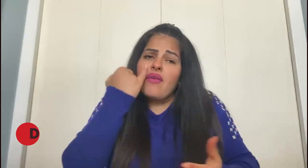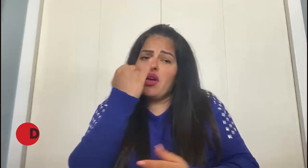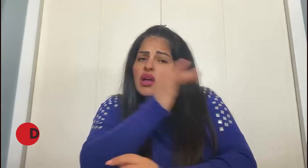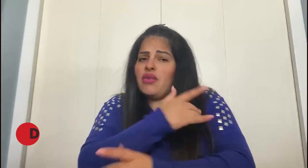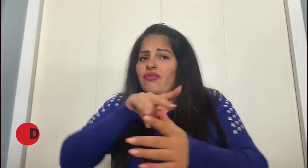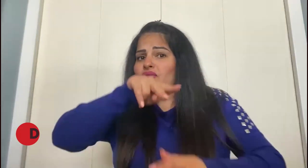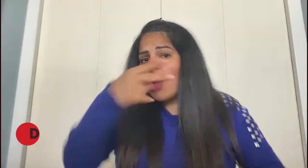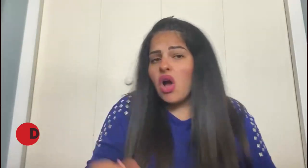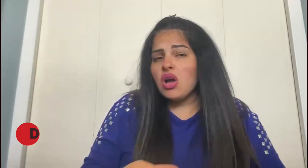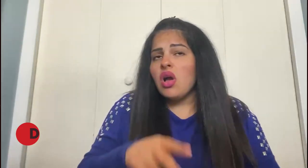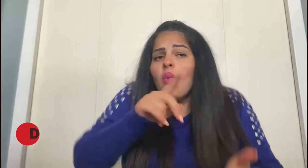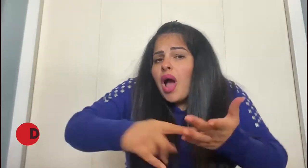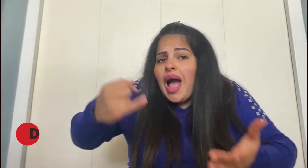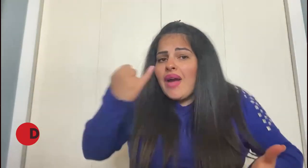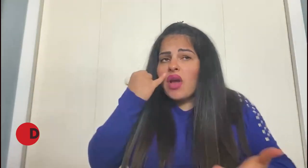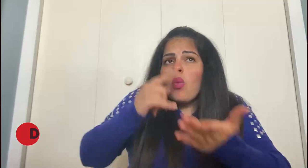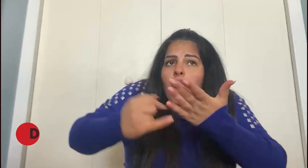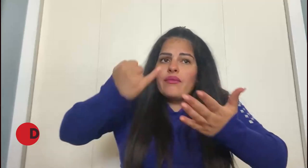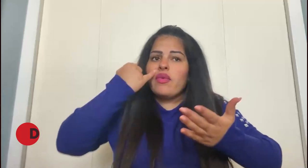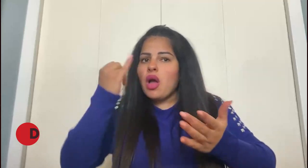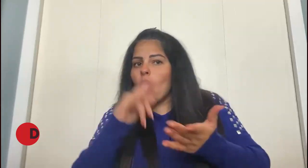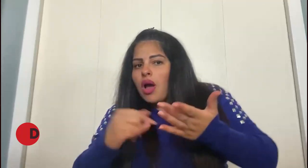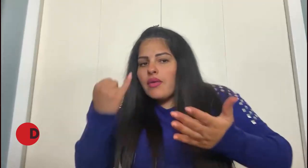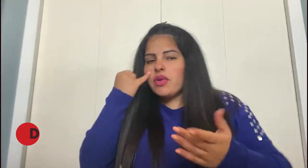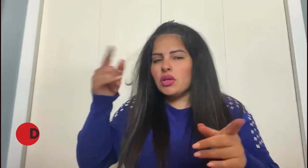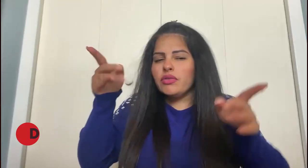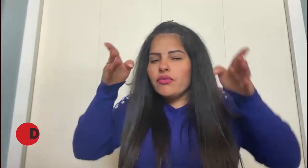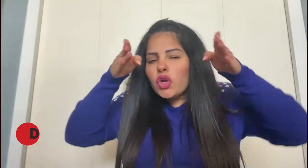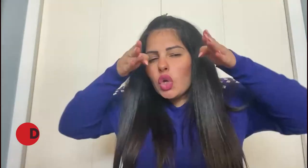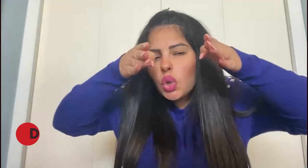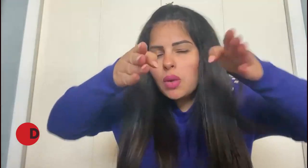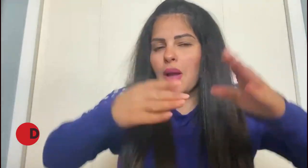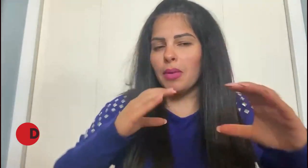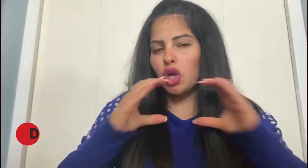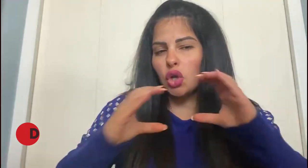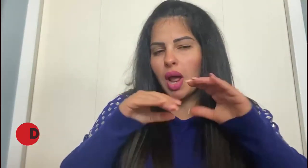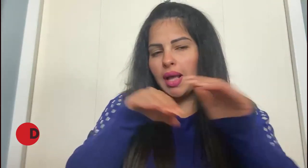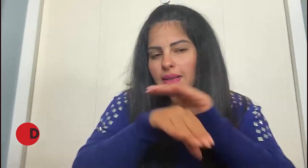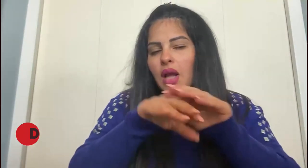I could hear when the patient yells for help.